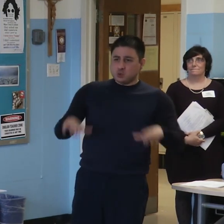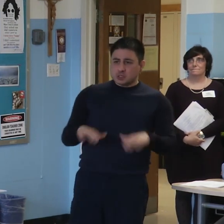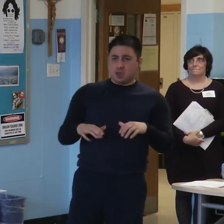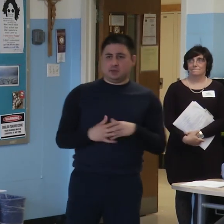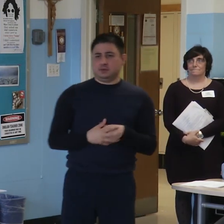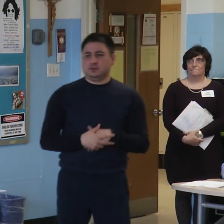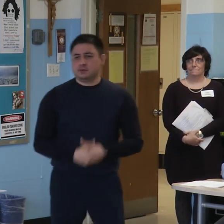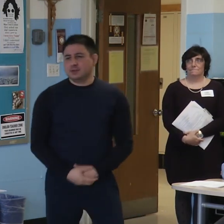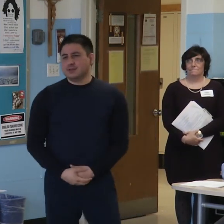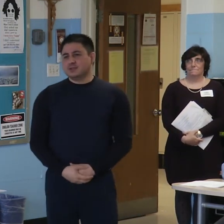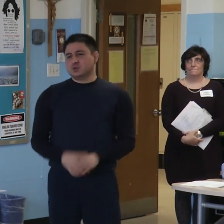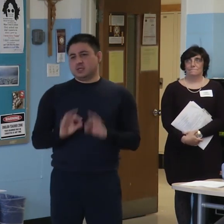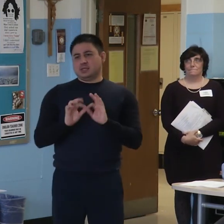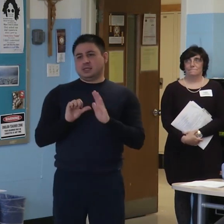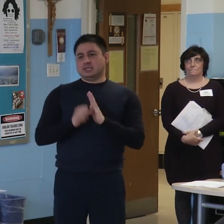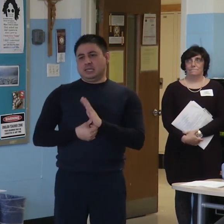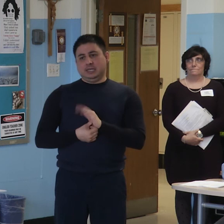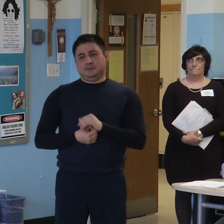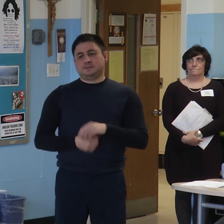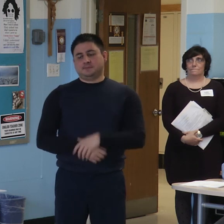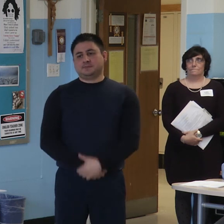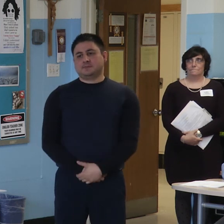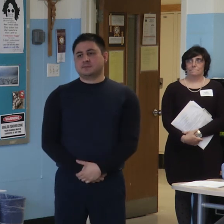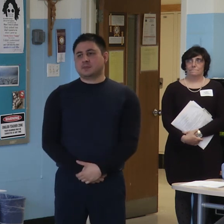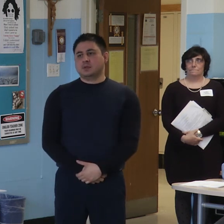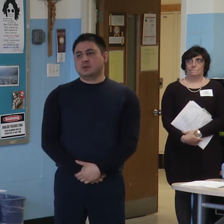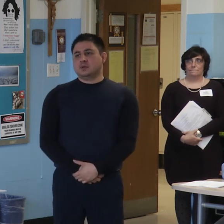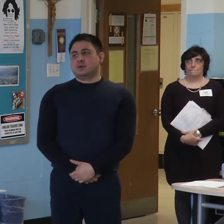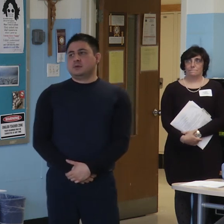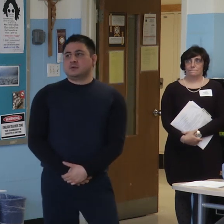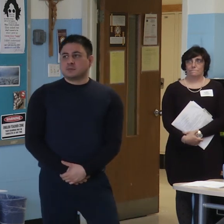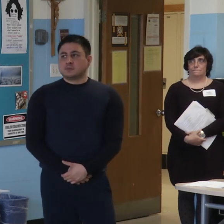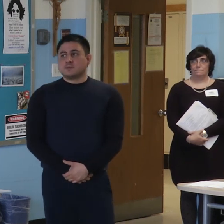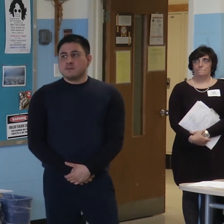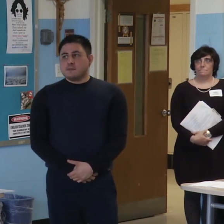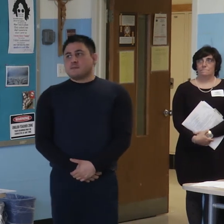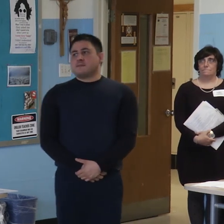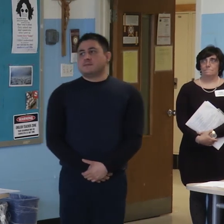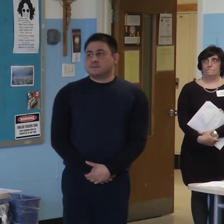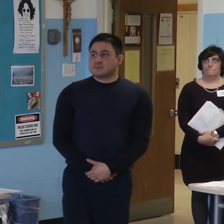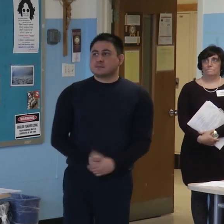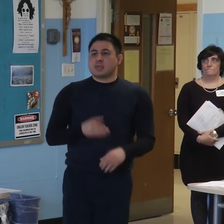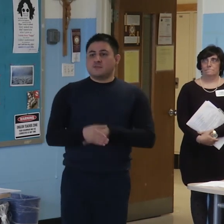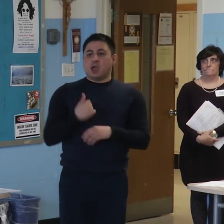These are key. One story I would relate: we were doing this, shortly after I was ordained, the